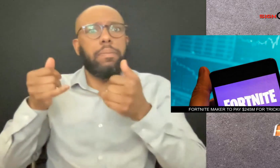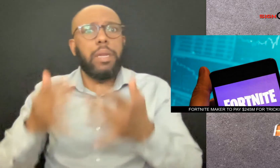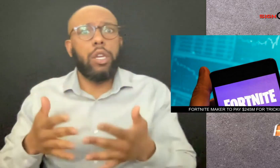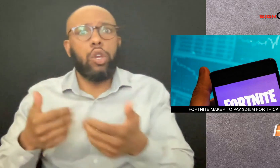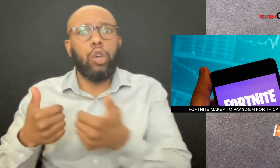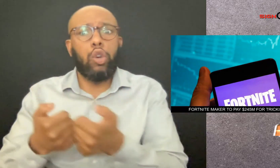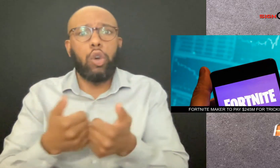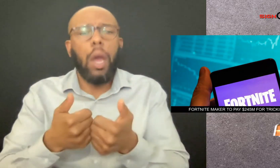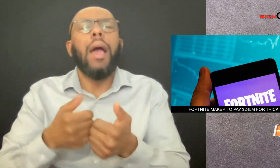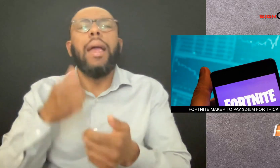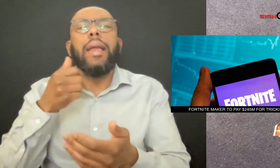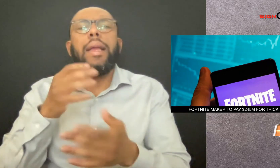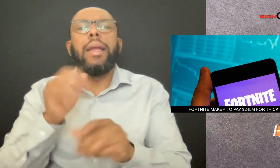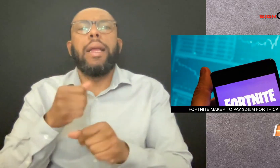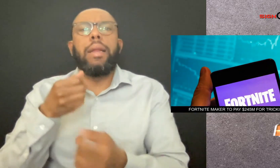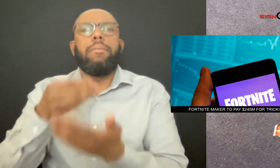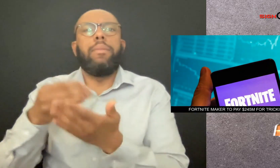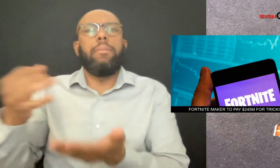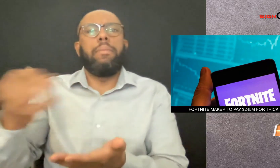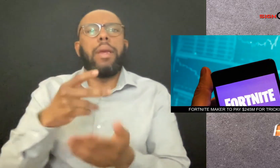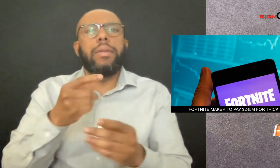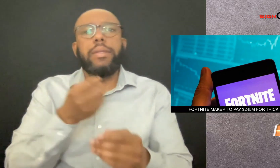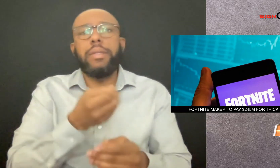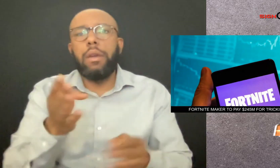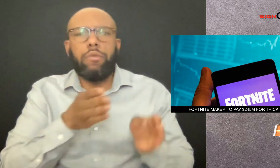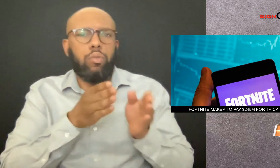Epic says players can get refunds several ways.